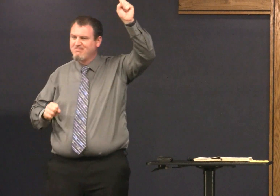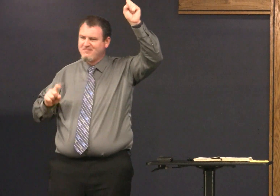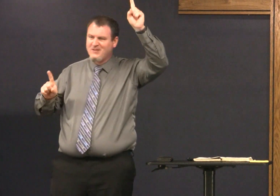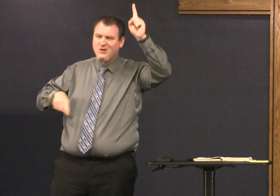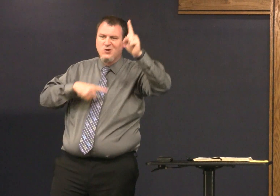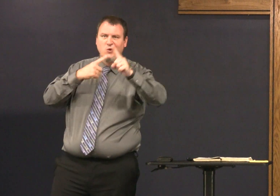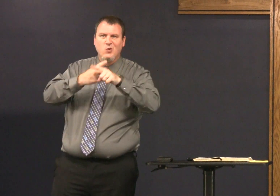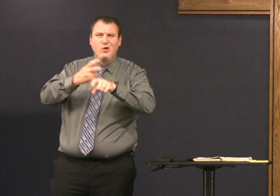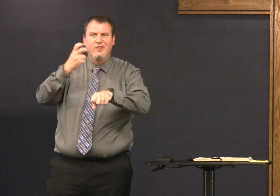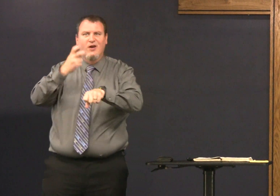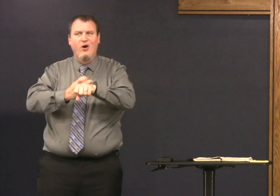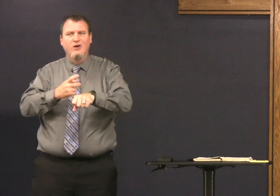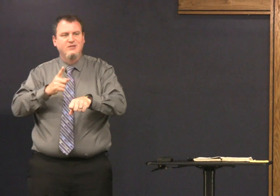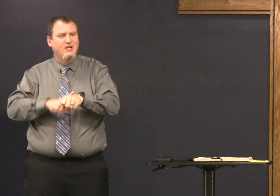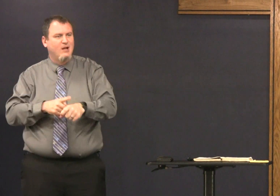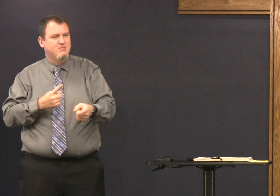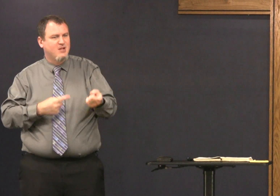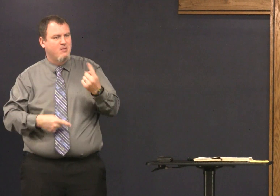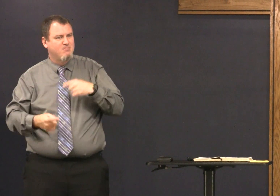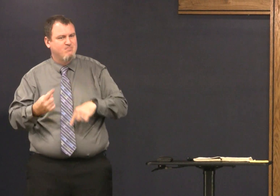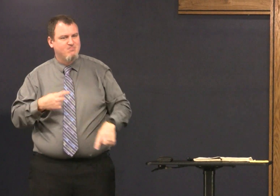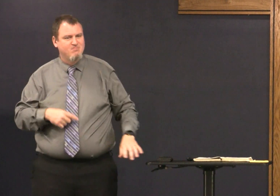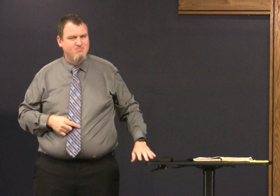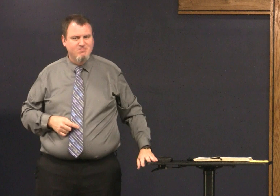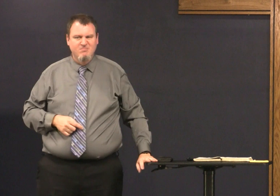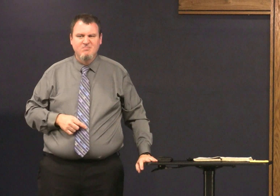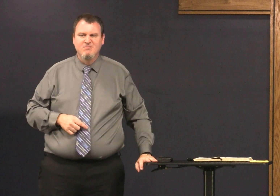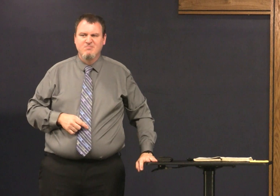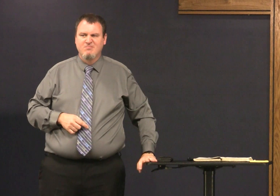will you trust in him when the hard times come